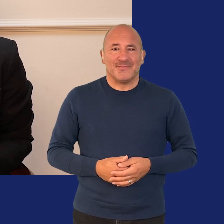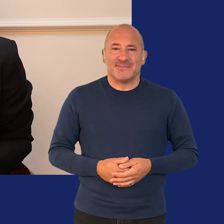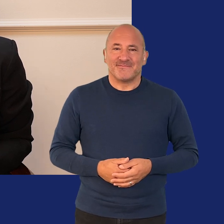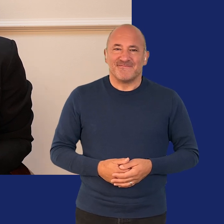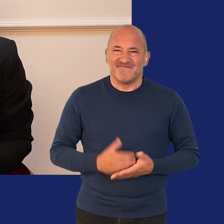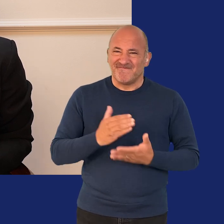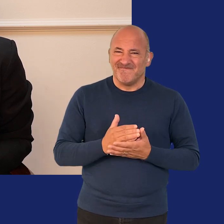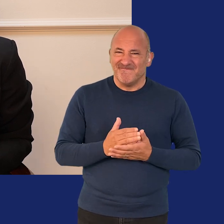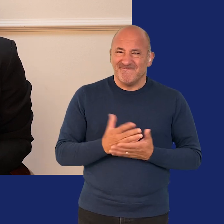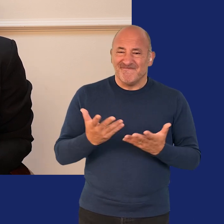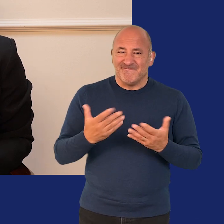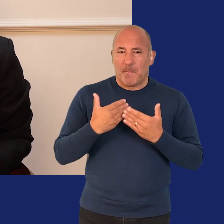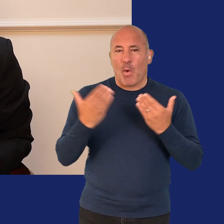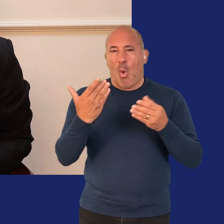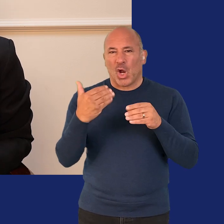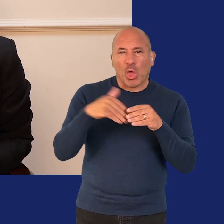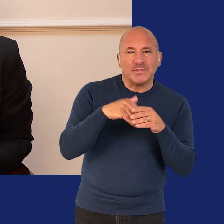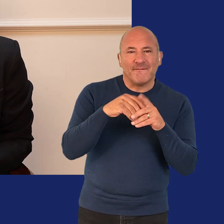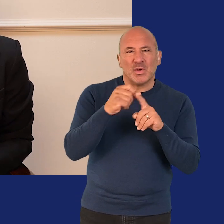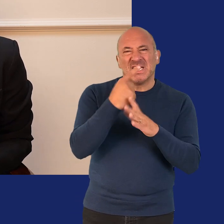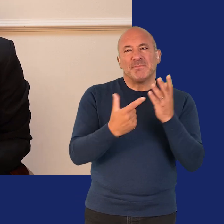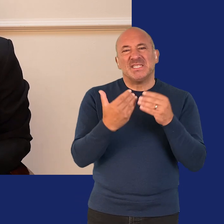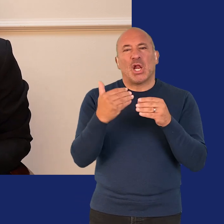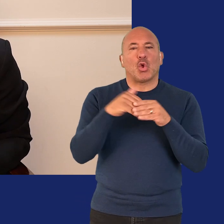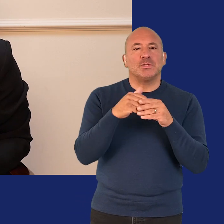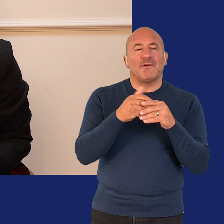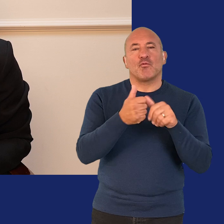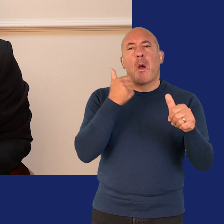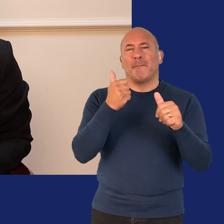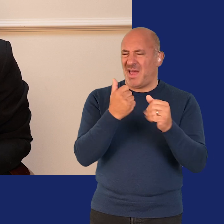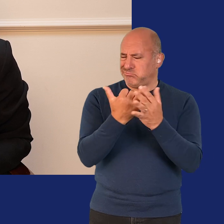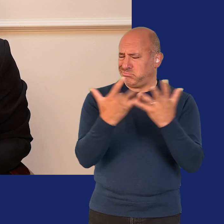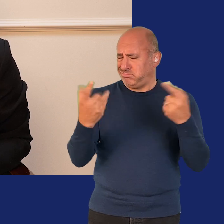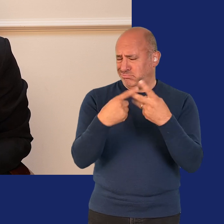we become a more inclusive or disability inclusive, um, employer. But, but certainly.